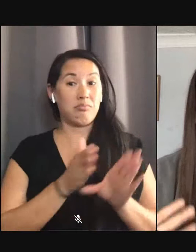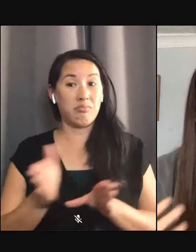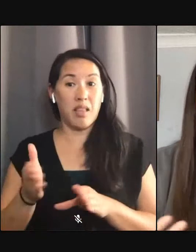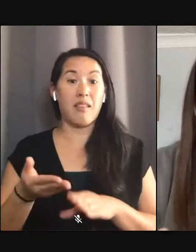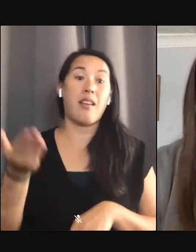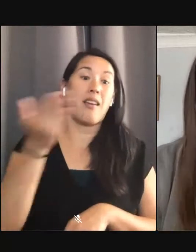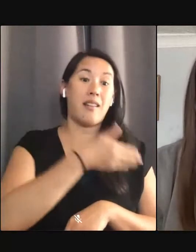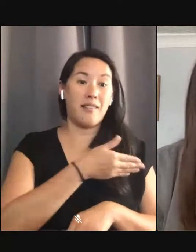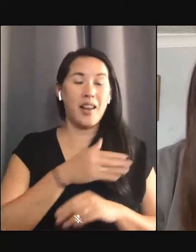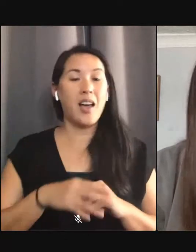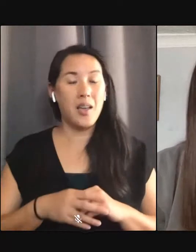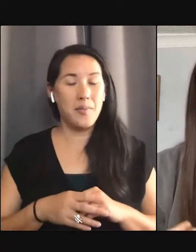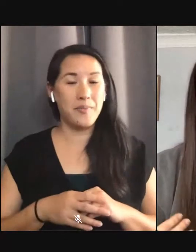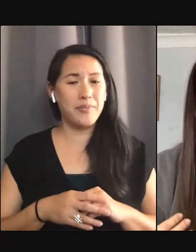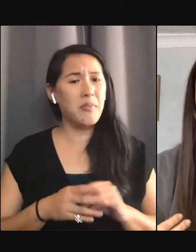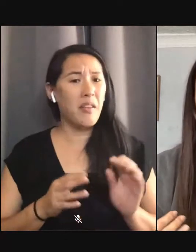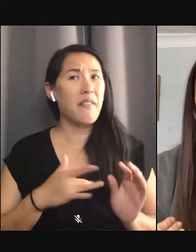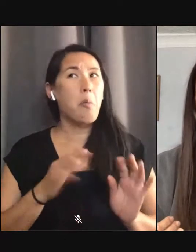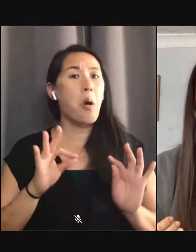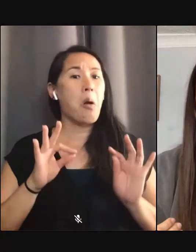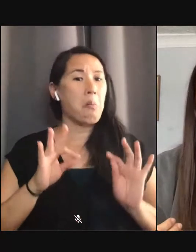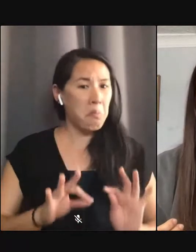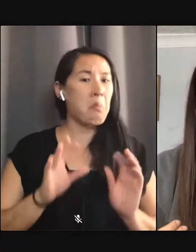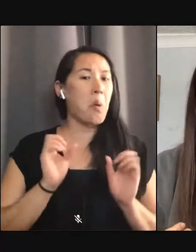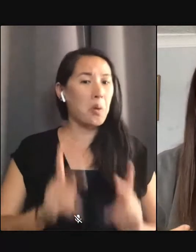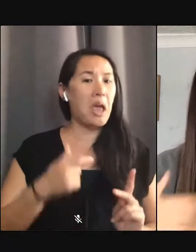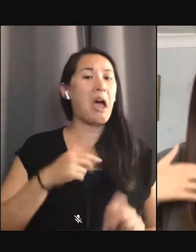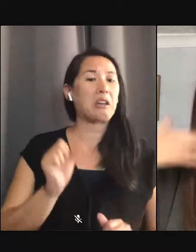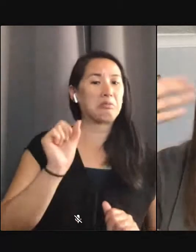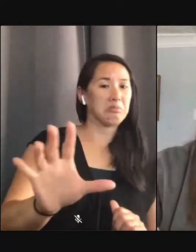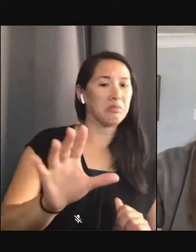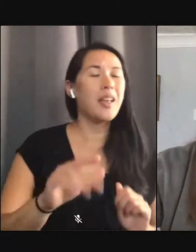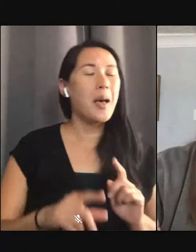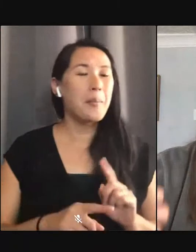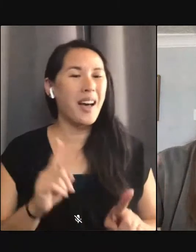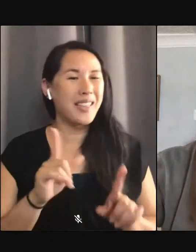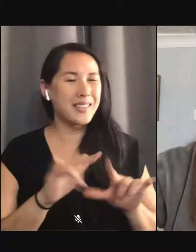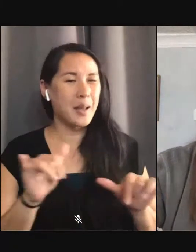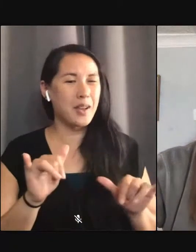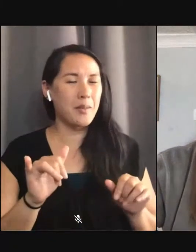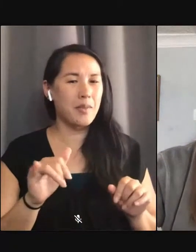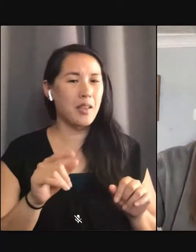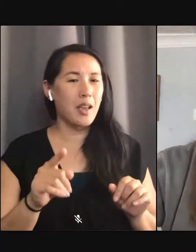makes you feel a little more comfortable in putting it out but it also makes sure that you're not you're not putting something out there that doesn't work for someone